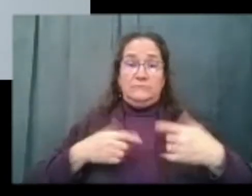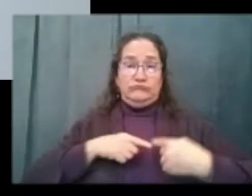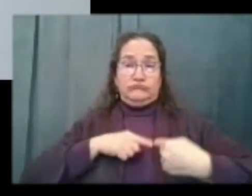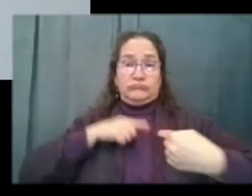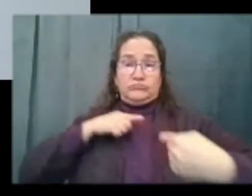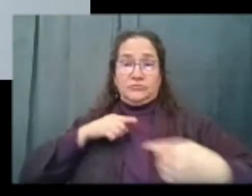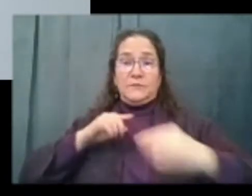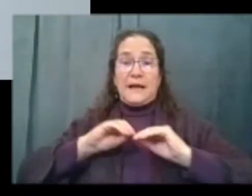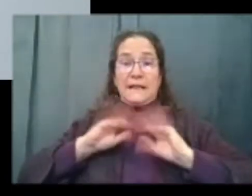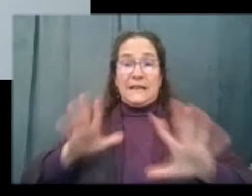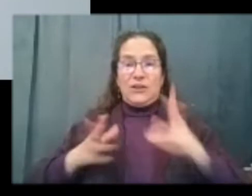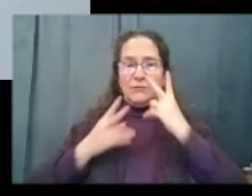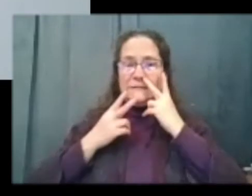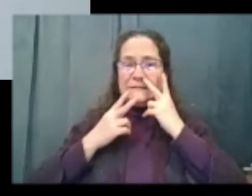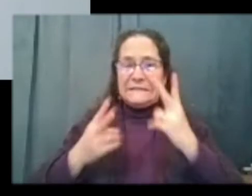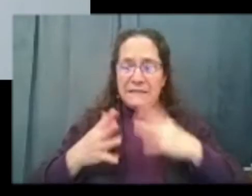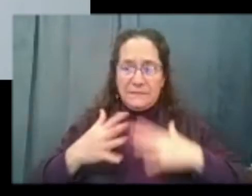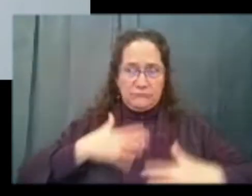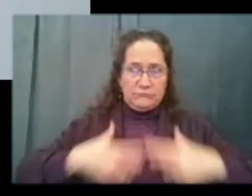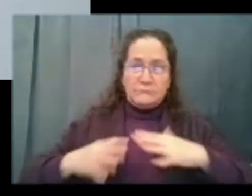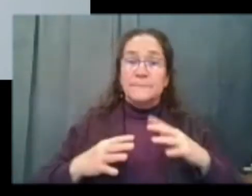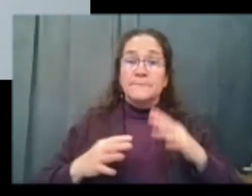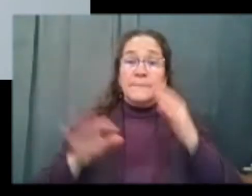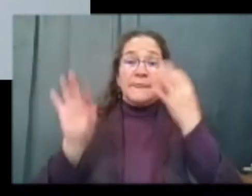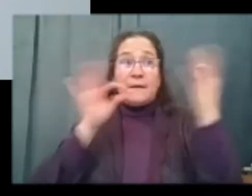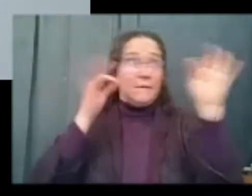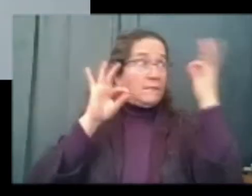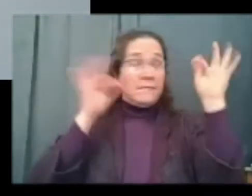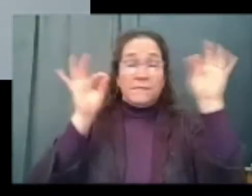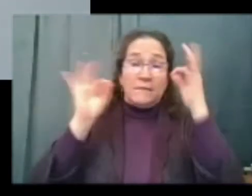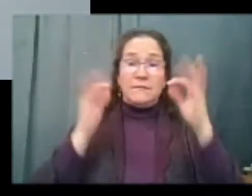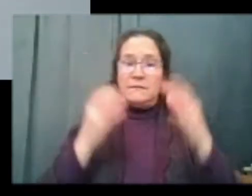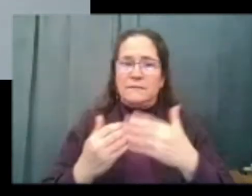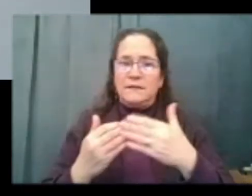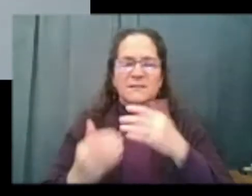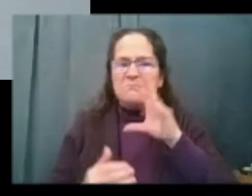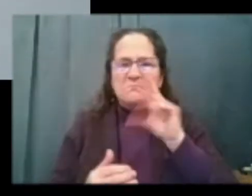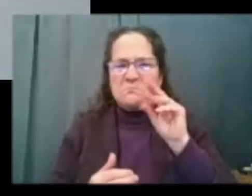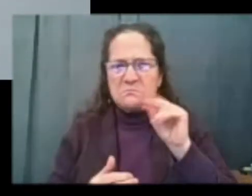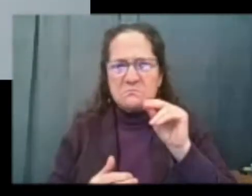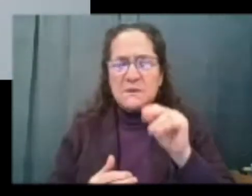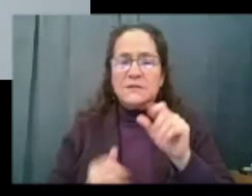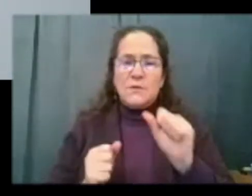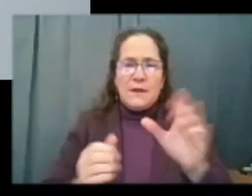there's not a lot of visual distraction they can attend to me as the teacher or the interpreter